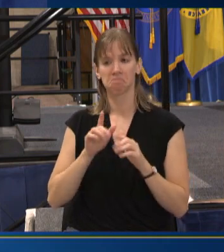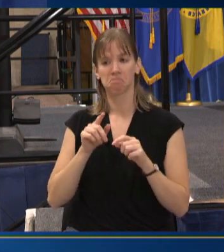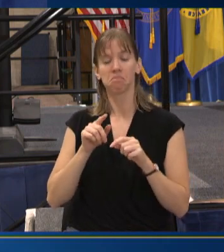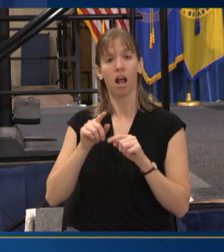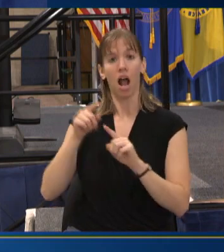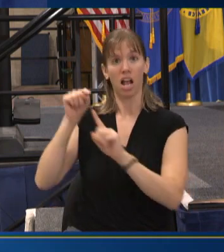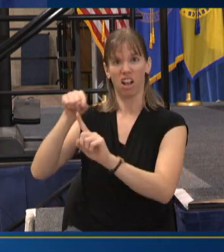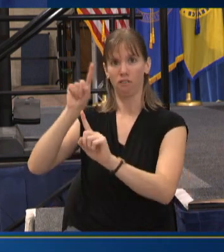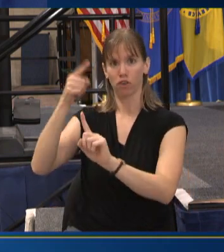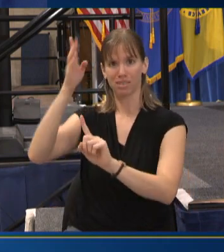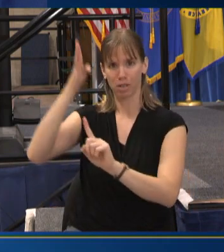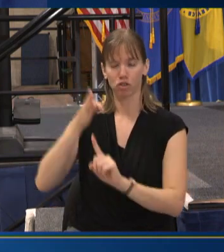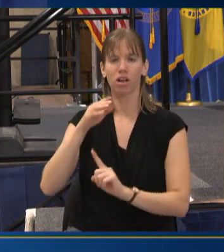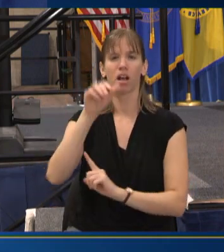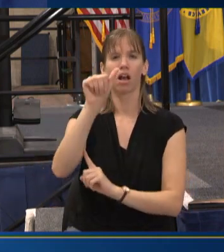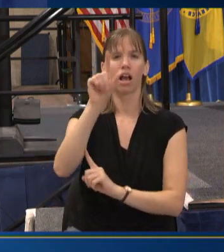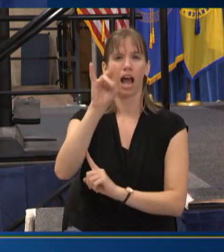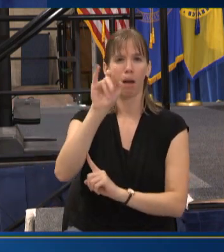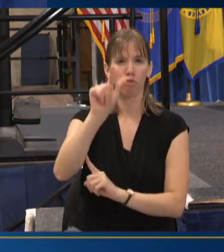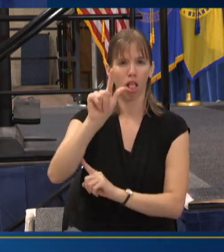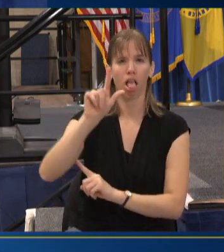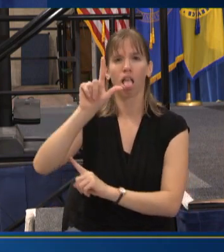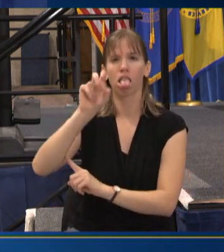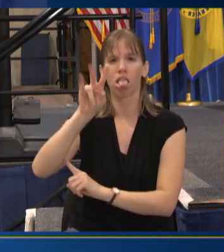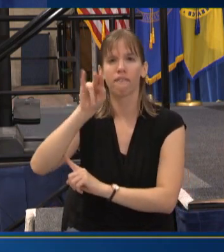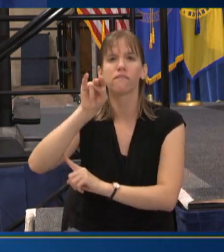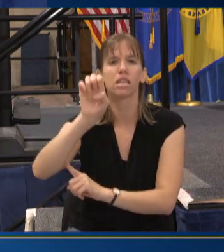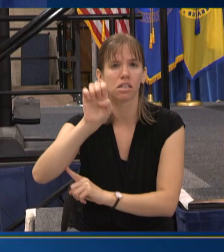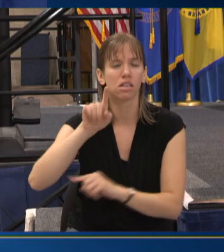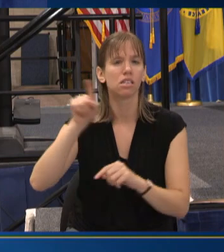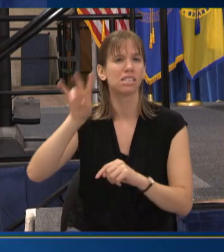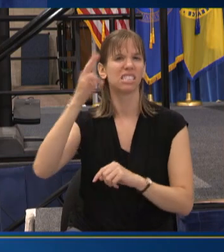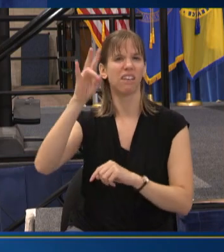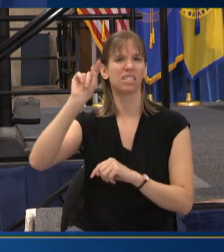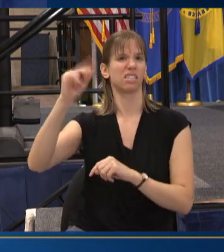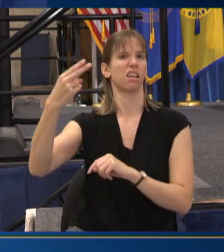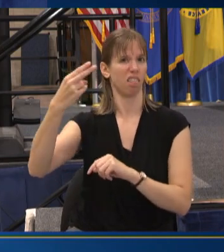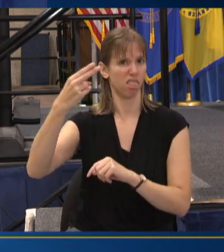be Admiral Rachel Levine who serves as the 17th Assistant Secretary for Health for